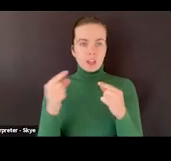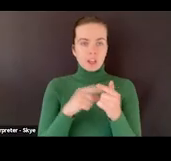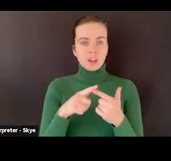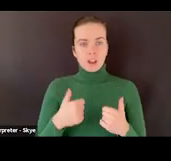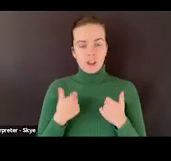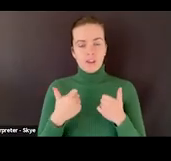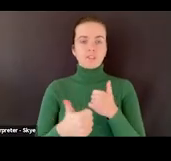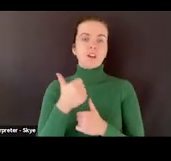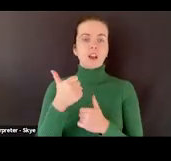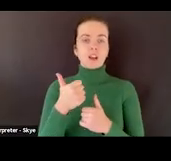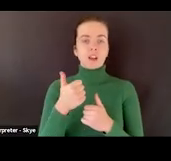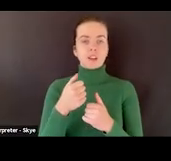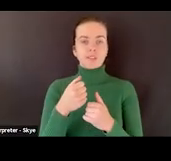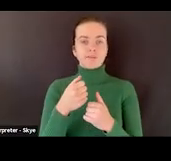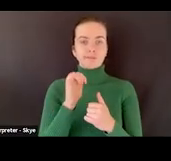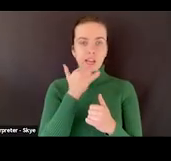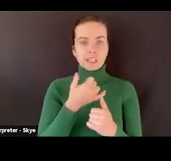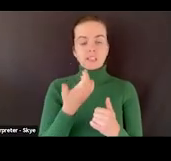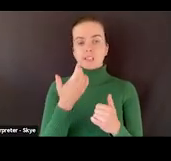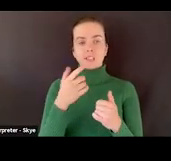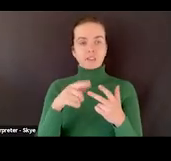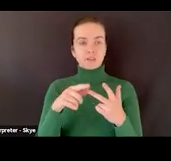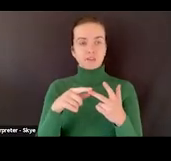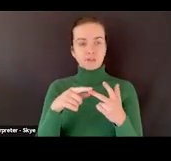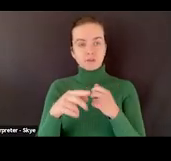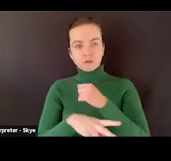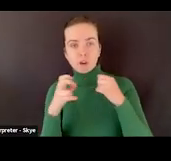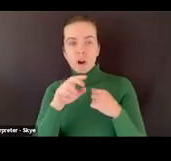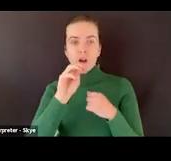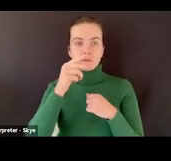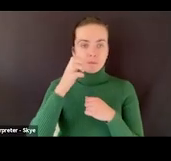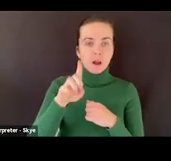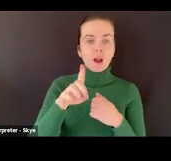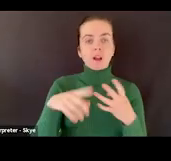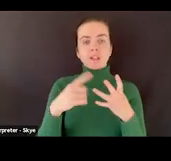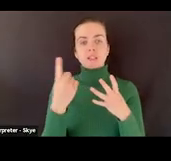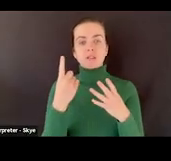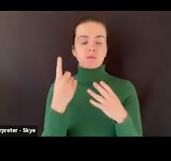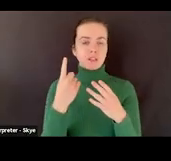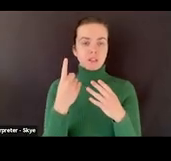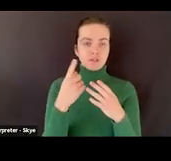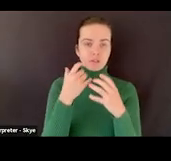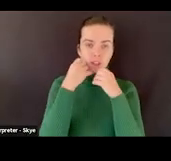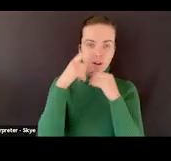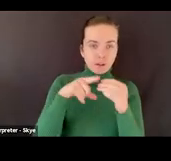robbed or mugged with force or weapon, did someone that was close to you die by either suicide or